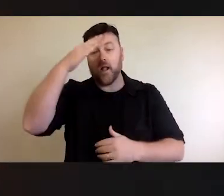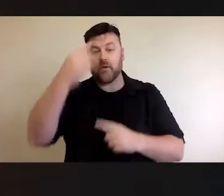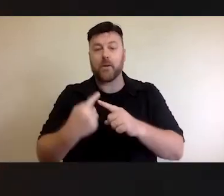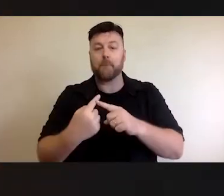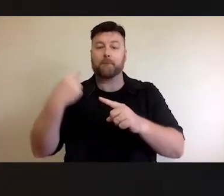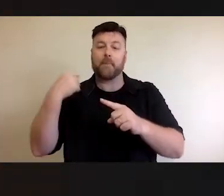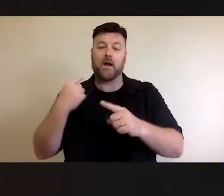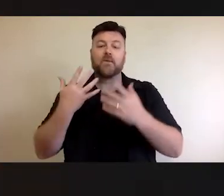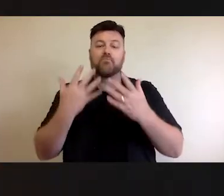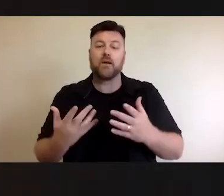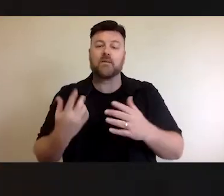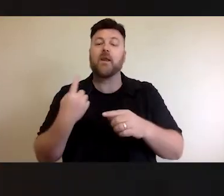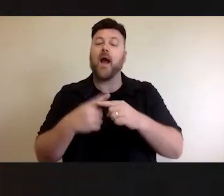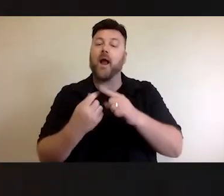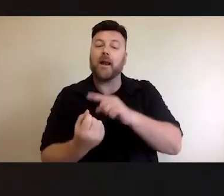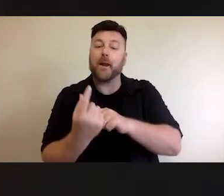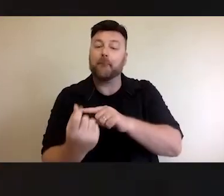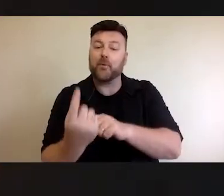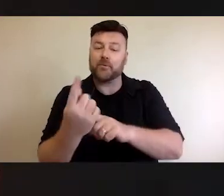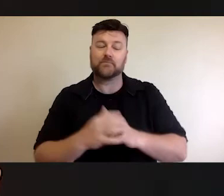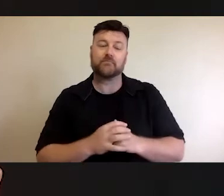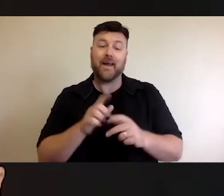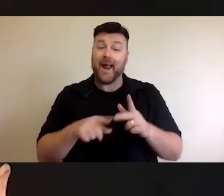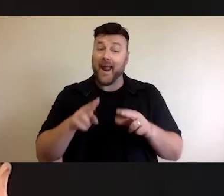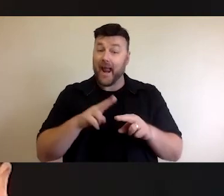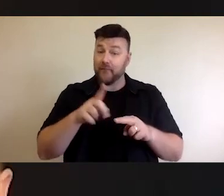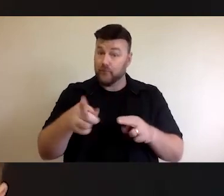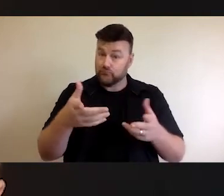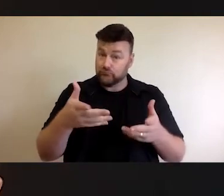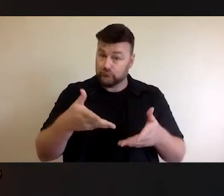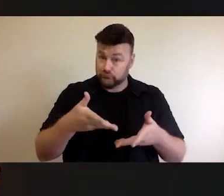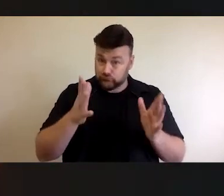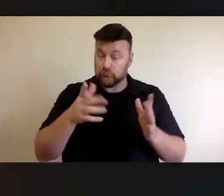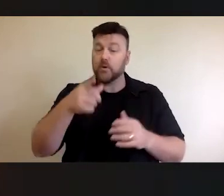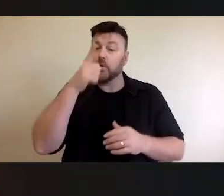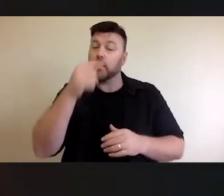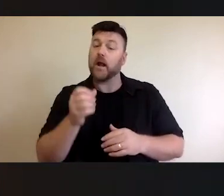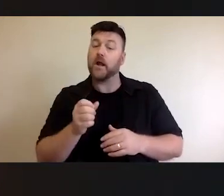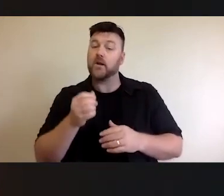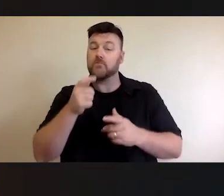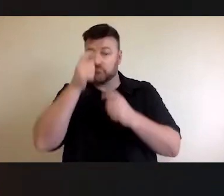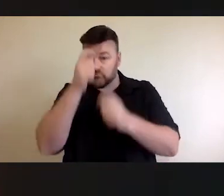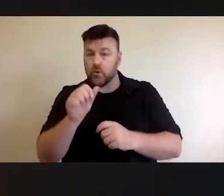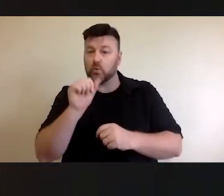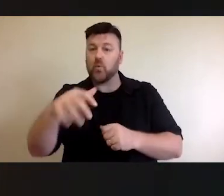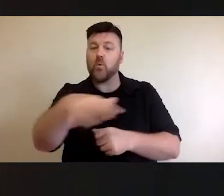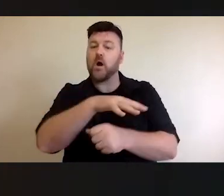feel free share the country you are coming from and want to acknowledge in the chat feature.